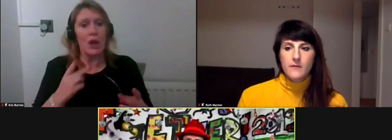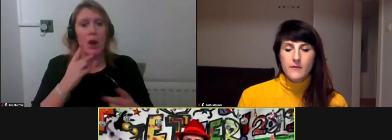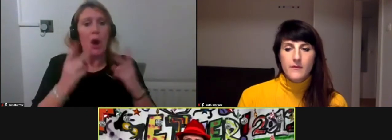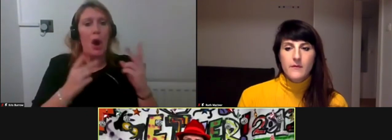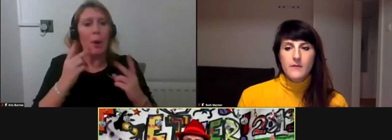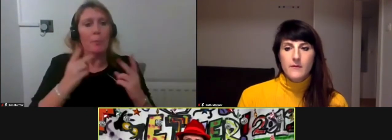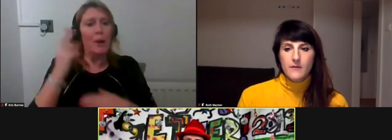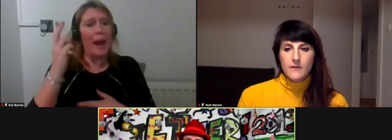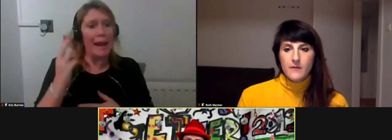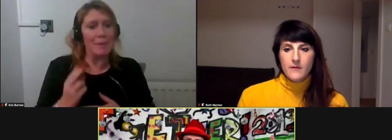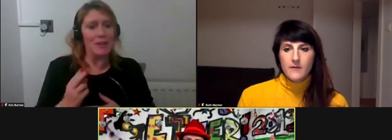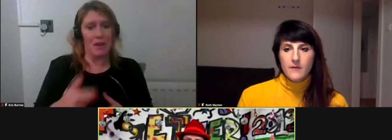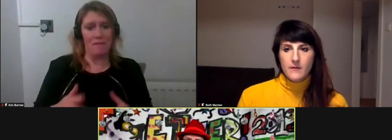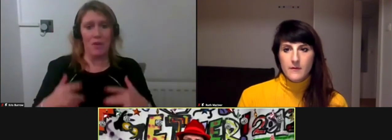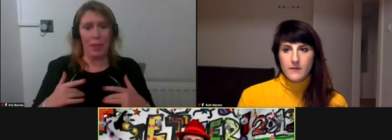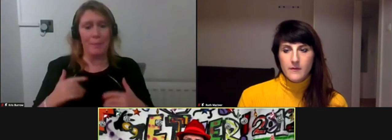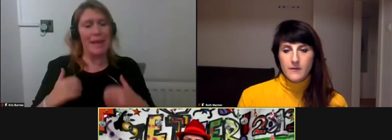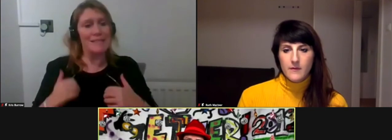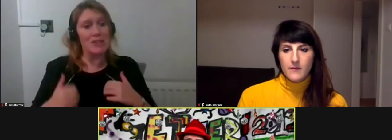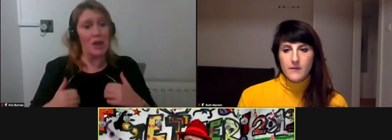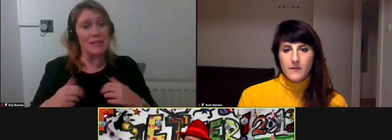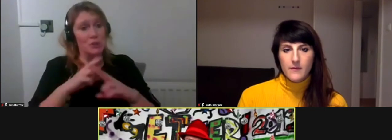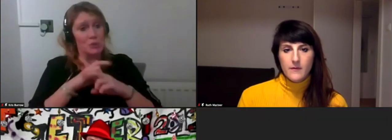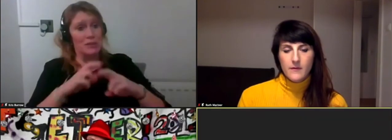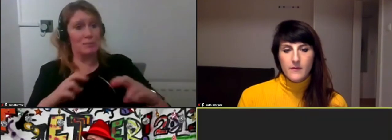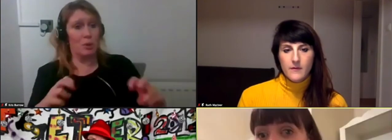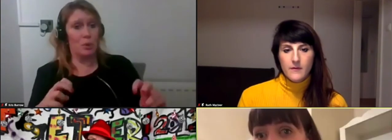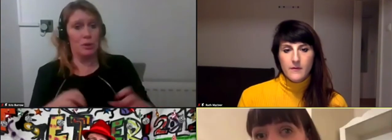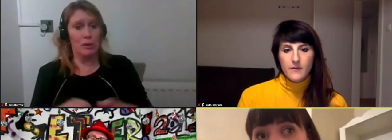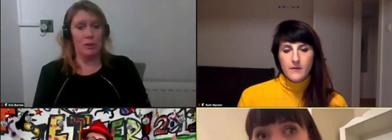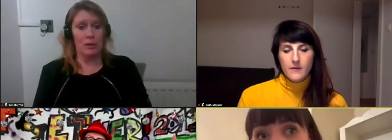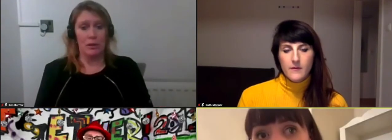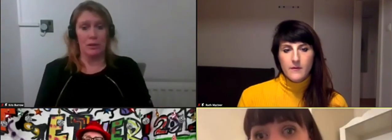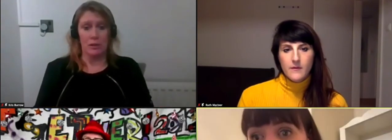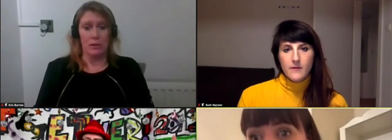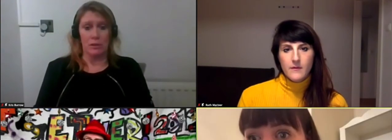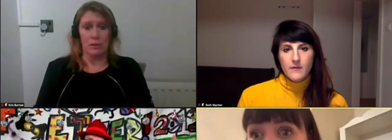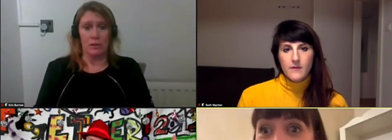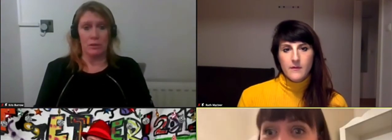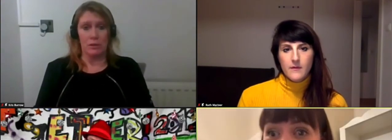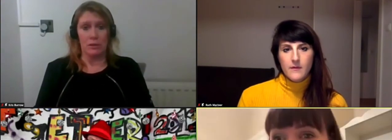would be something really exciting to explore. Sorry Bethan, we were just popping